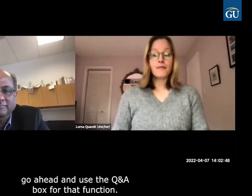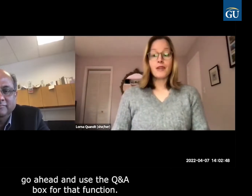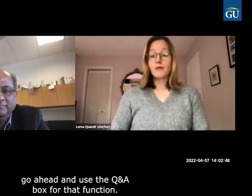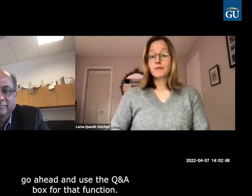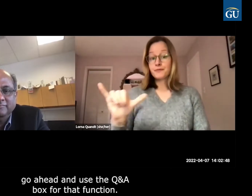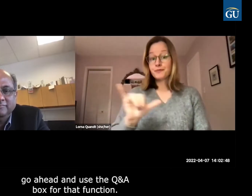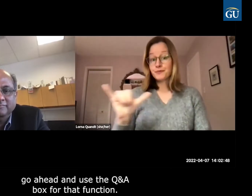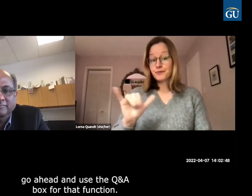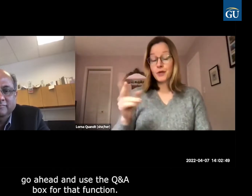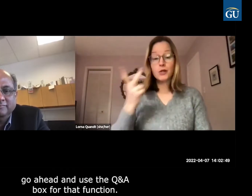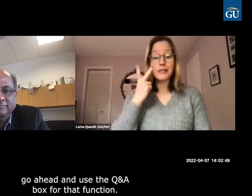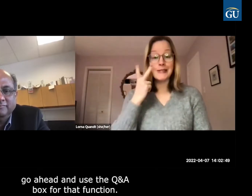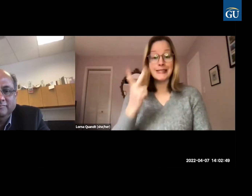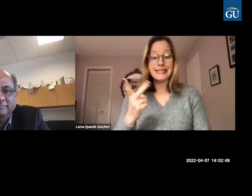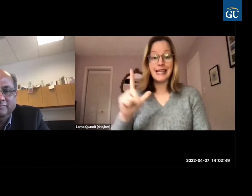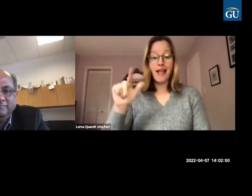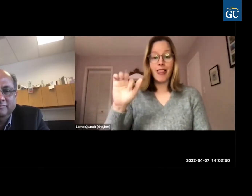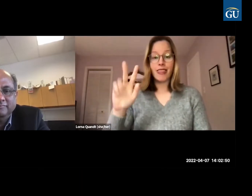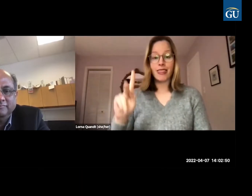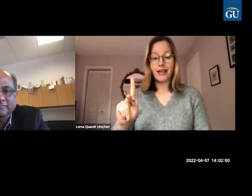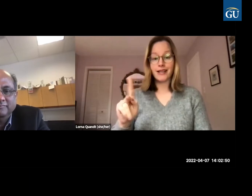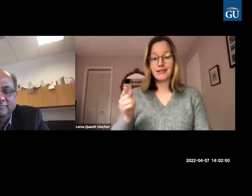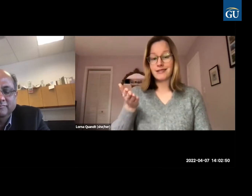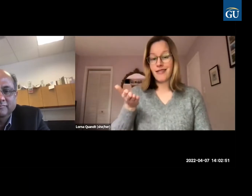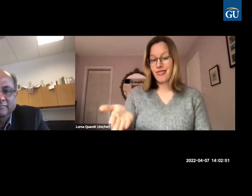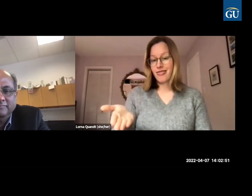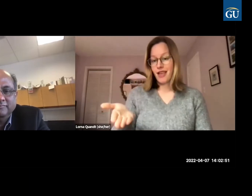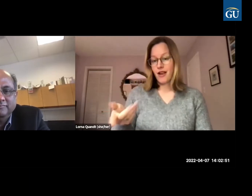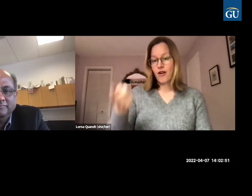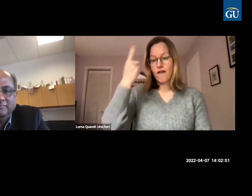for that function